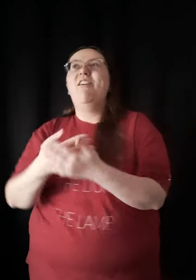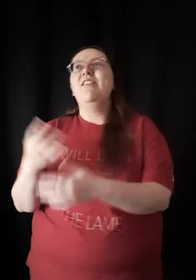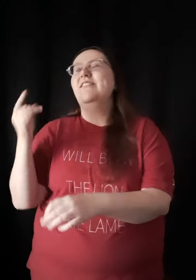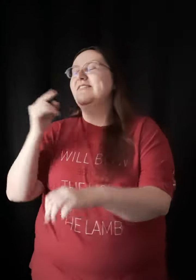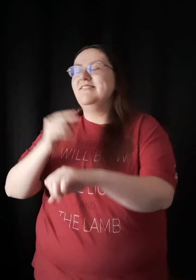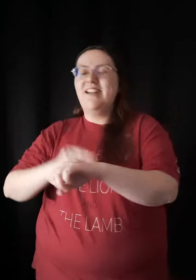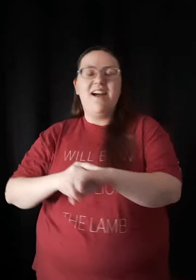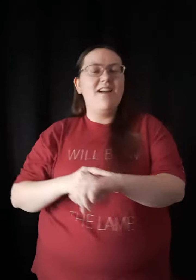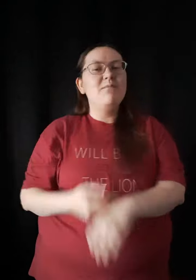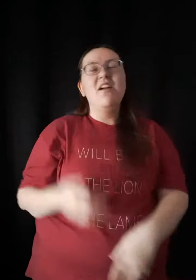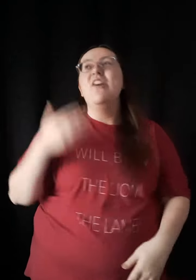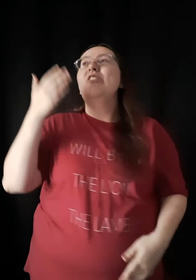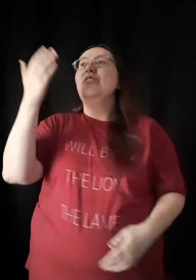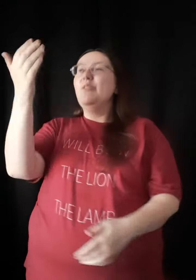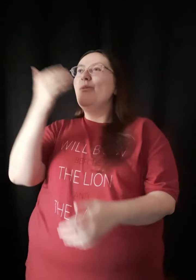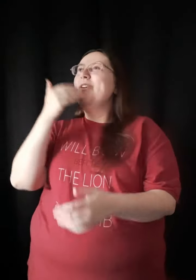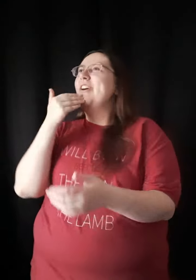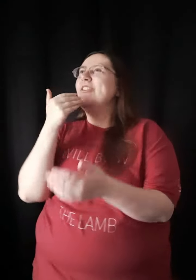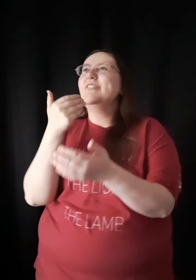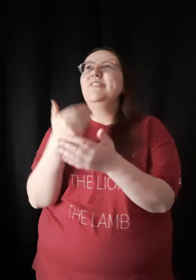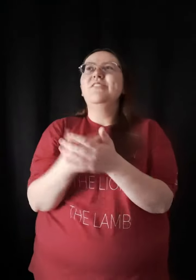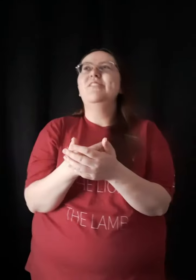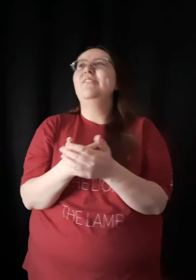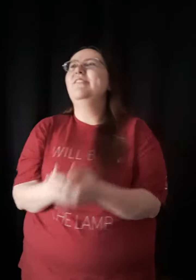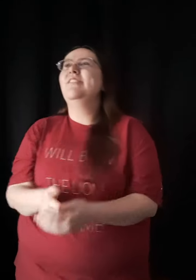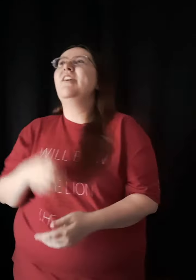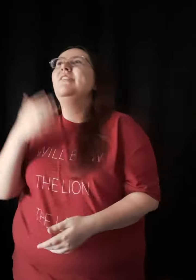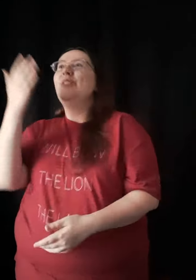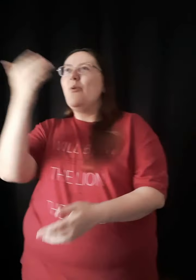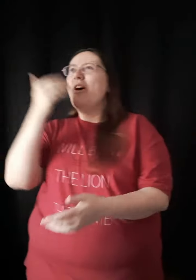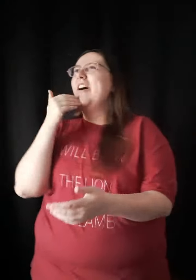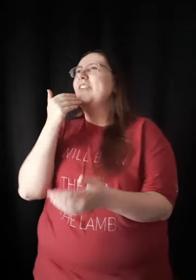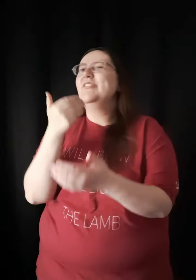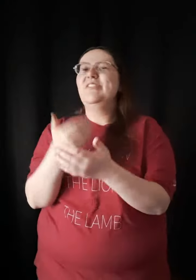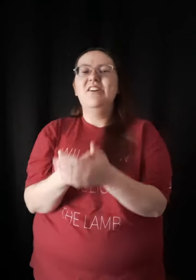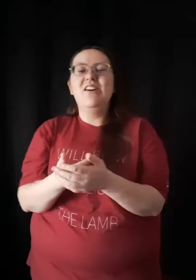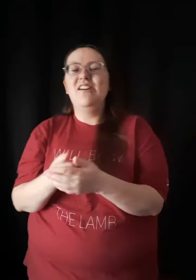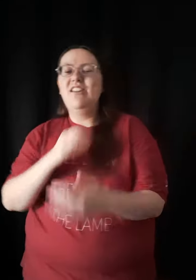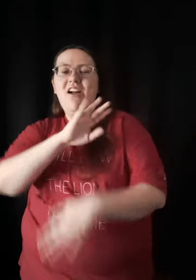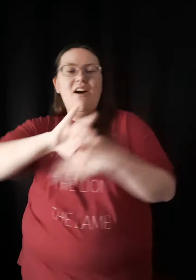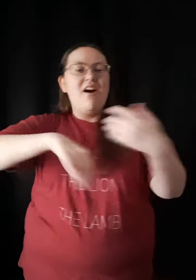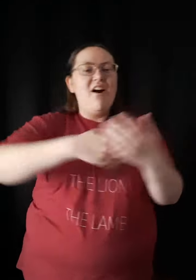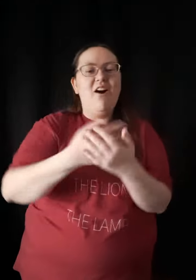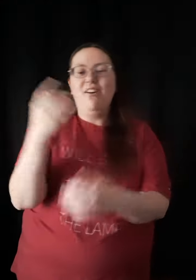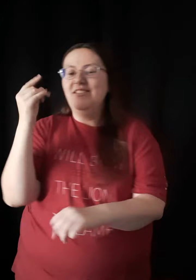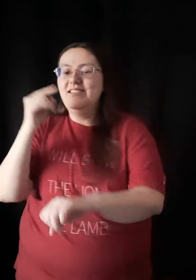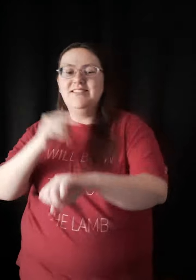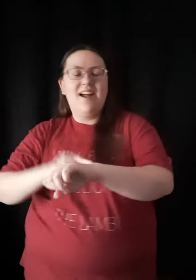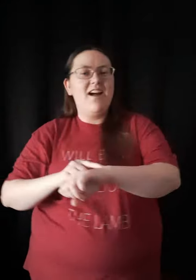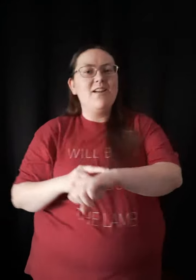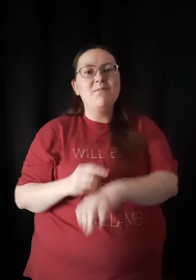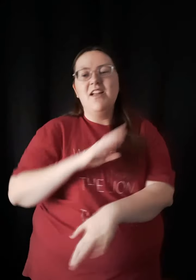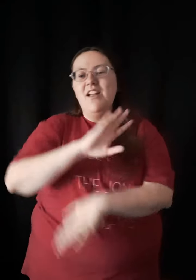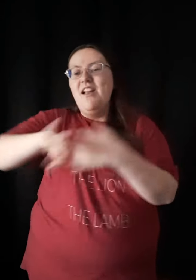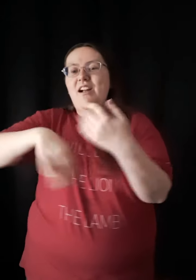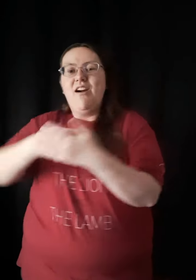All the time, You are good Say it again, You are good all the time